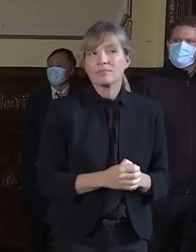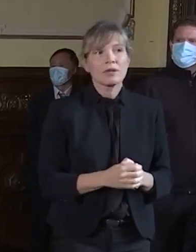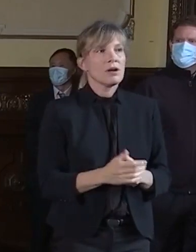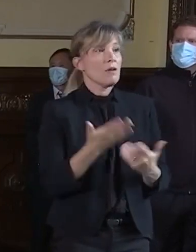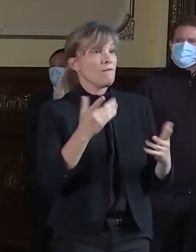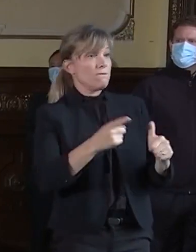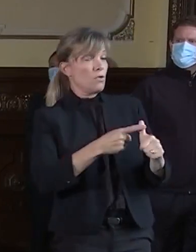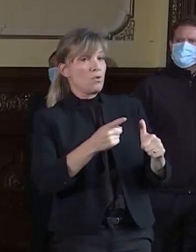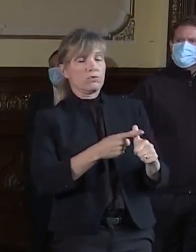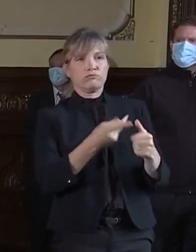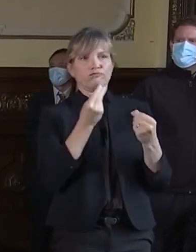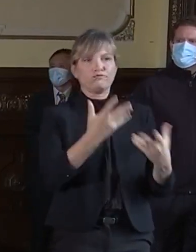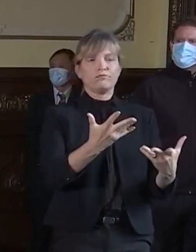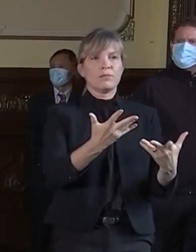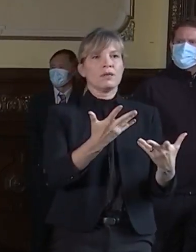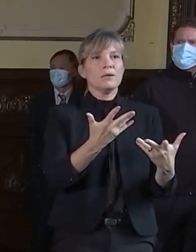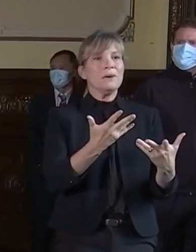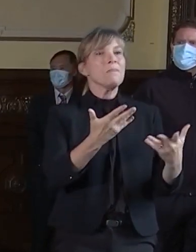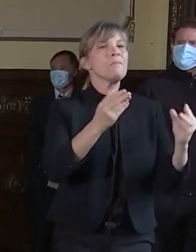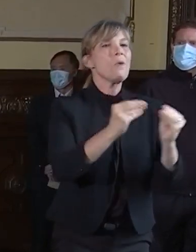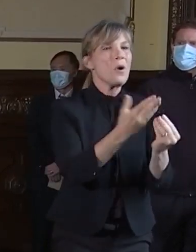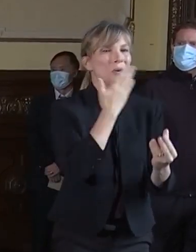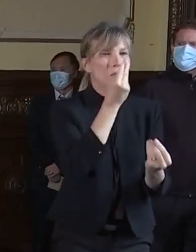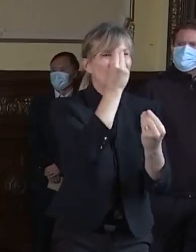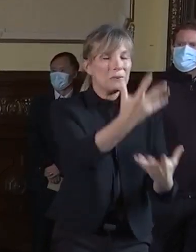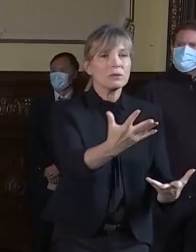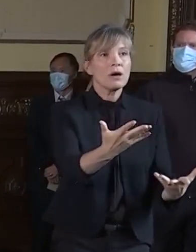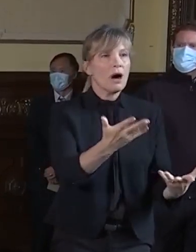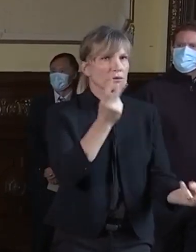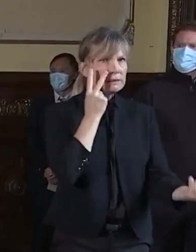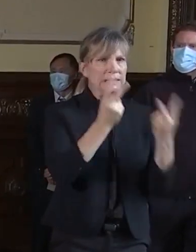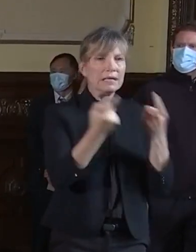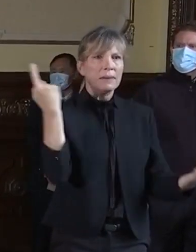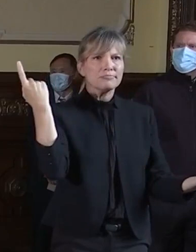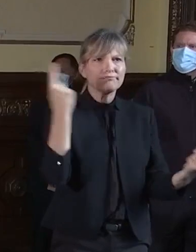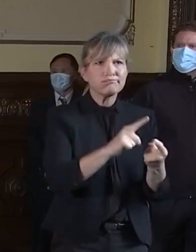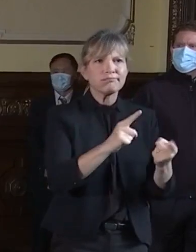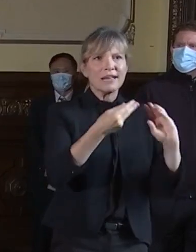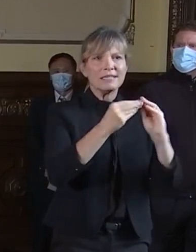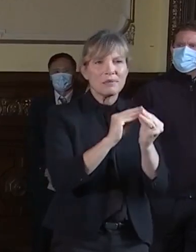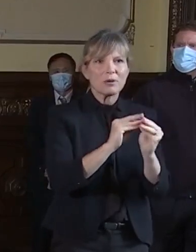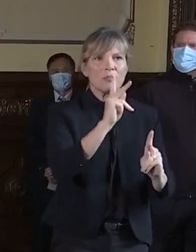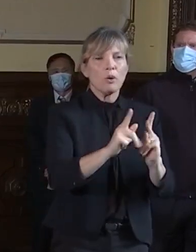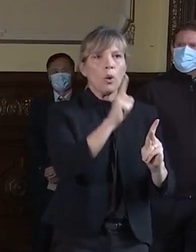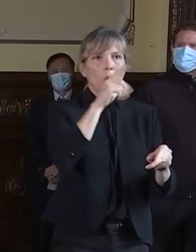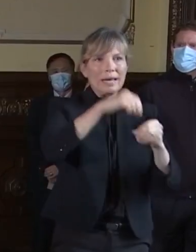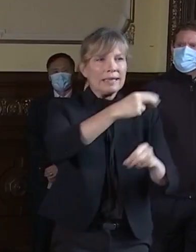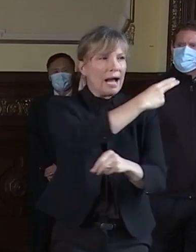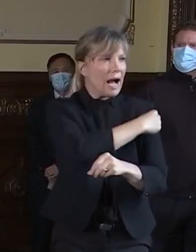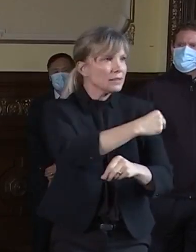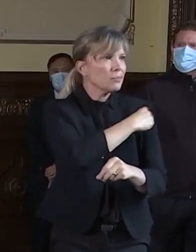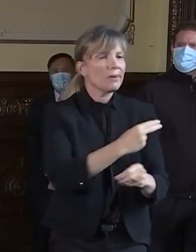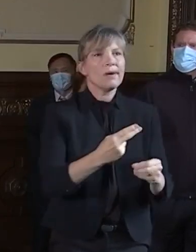GOVERNOR, AND GOOD AFTERNOON, EVERYONE. I WANT TO START OFF WITH SOME ADDITIONAL GOOD NEWS. WE ARE SEEING A DECREASE IN THE